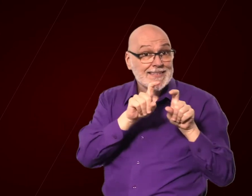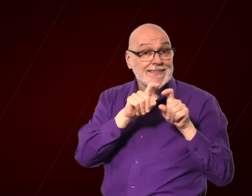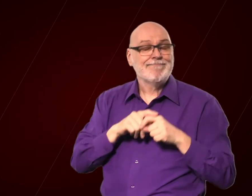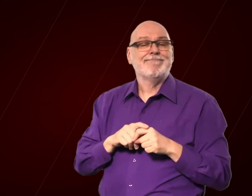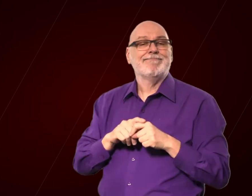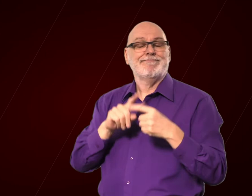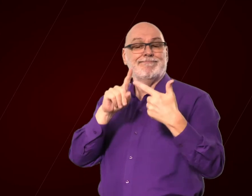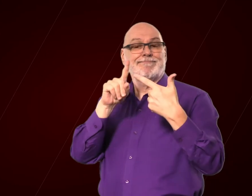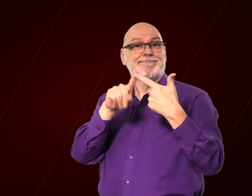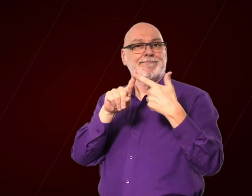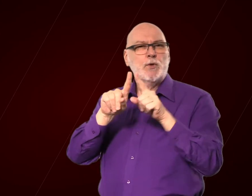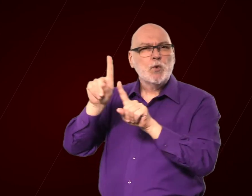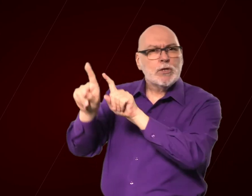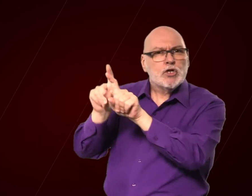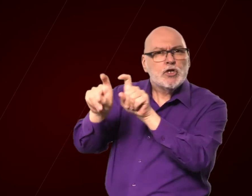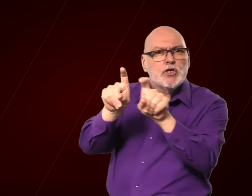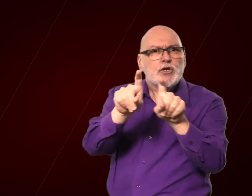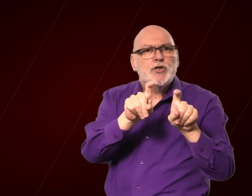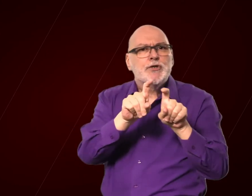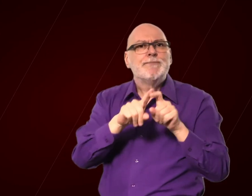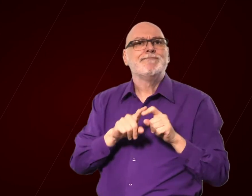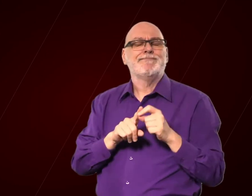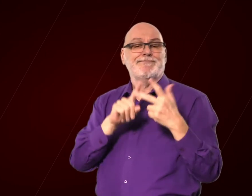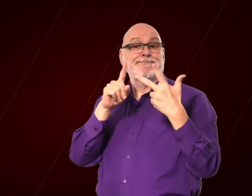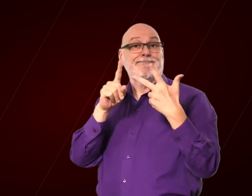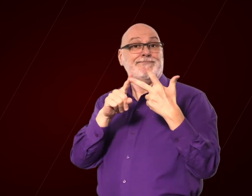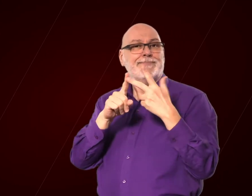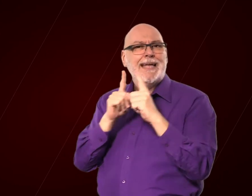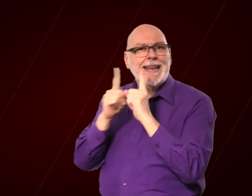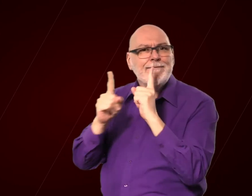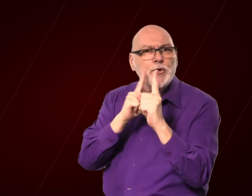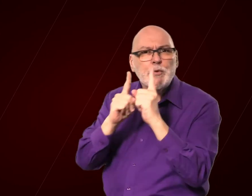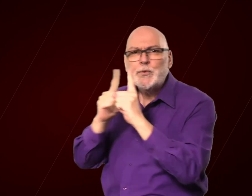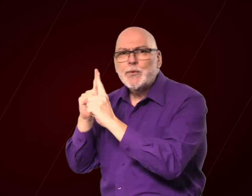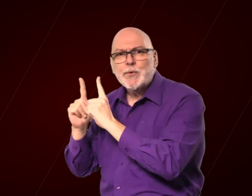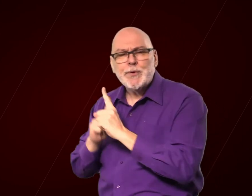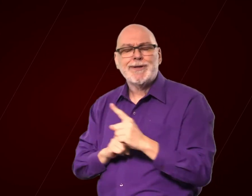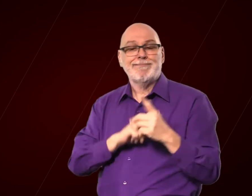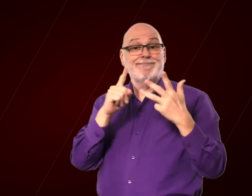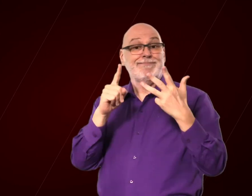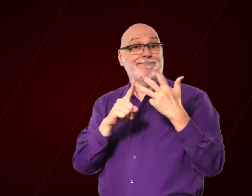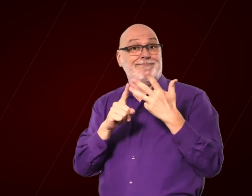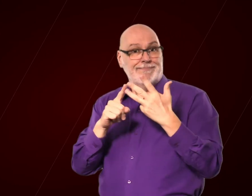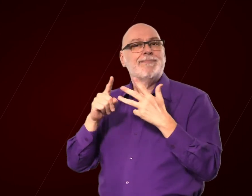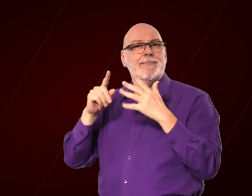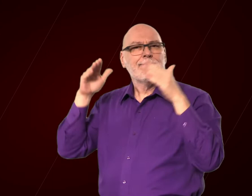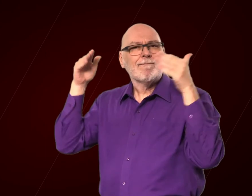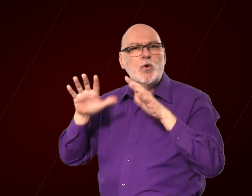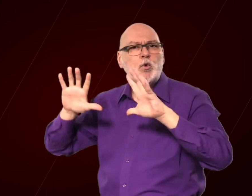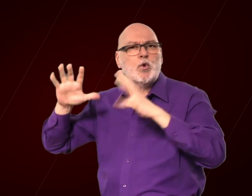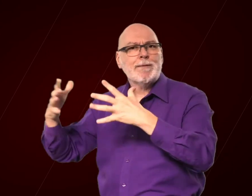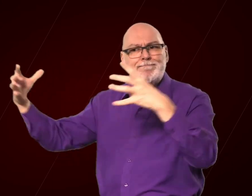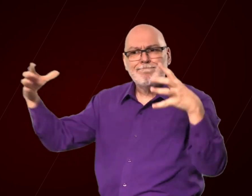questionnaires, interviews, and focus groups